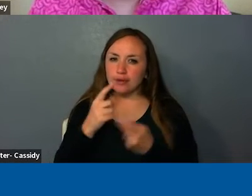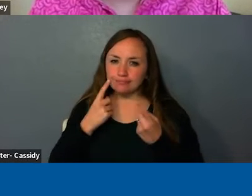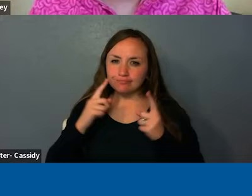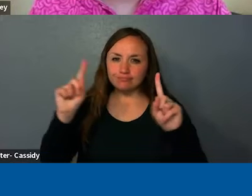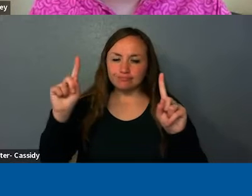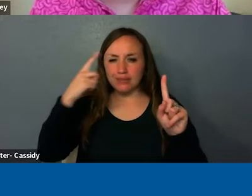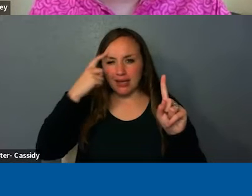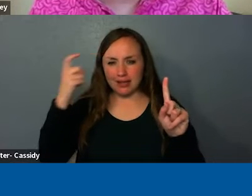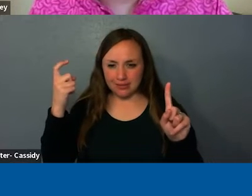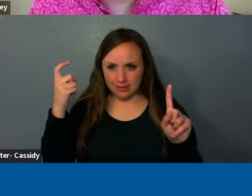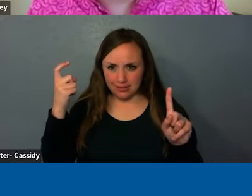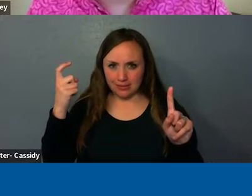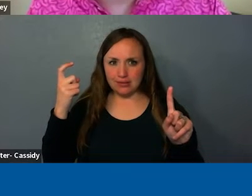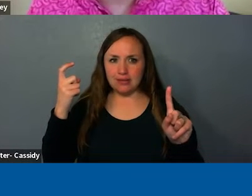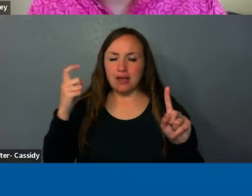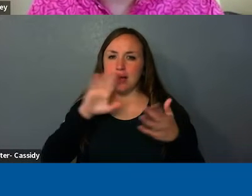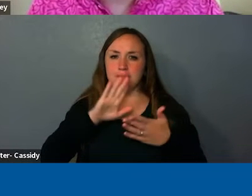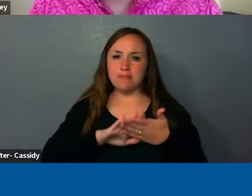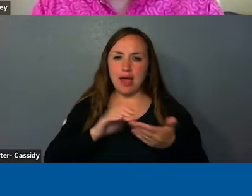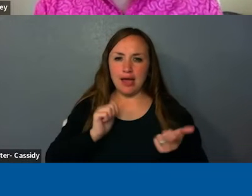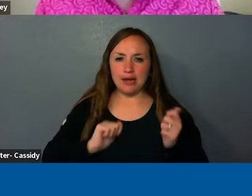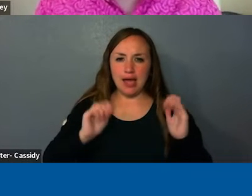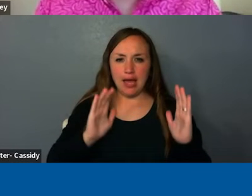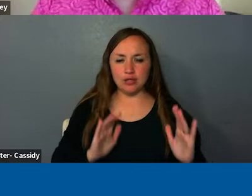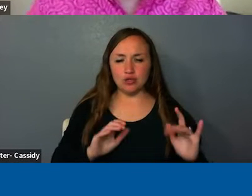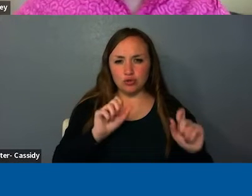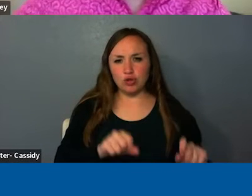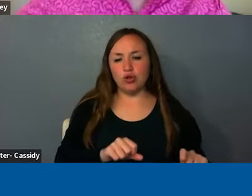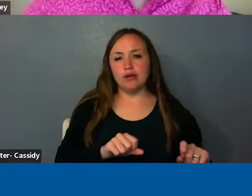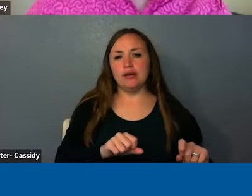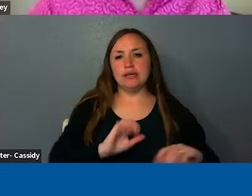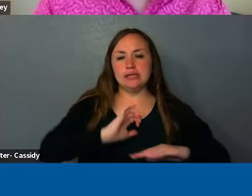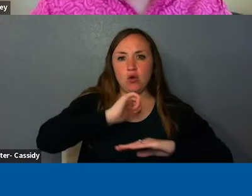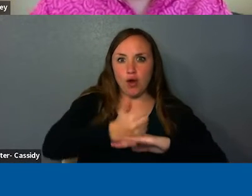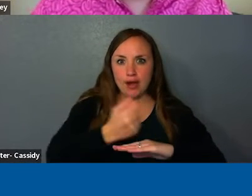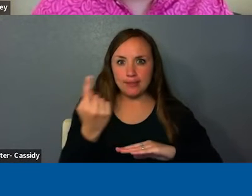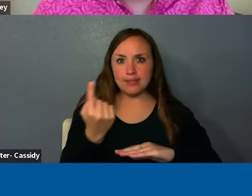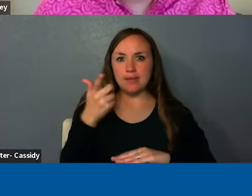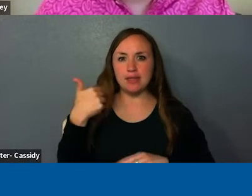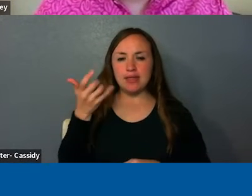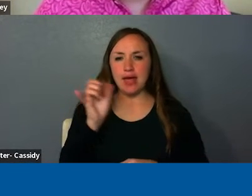is because a bad actor could hypothetically construct something that looked very official.